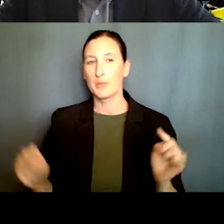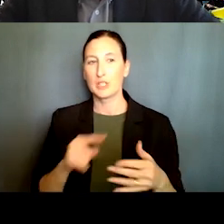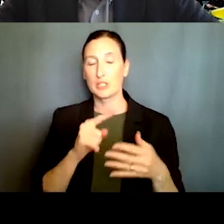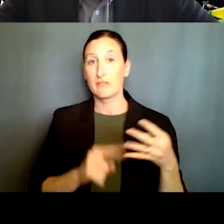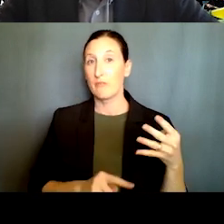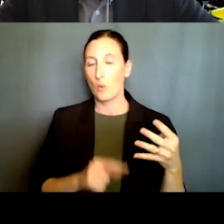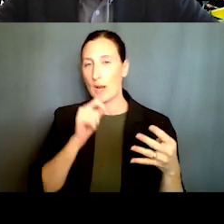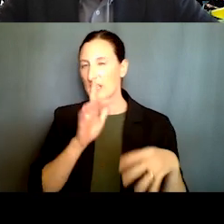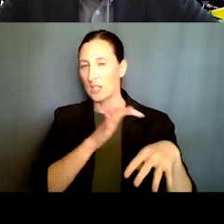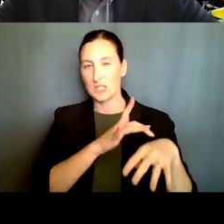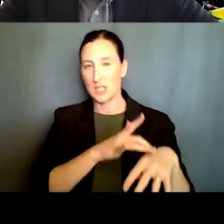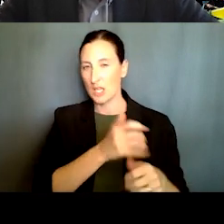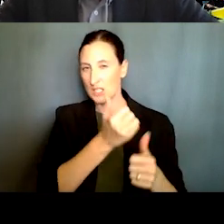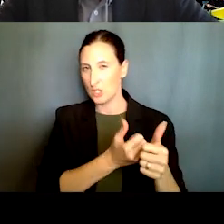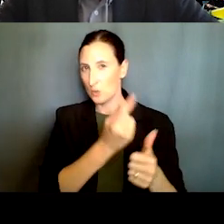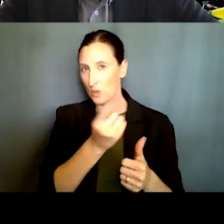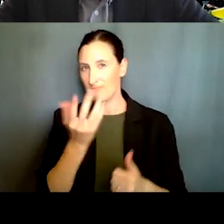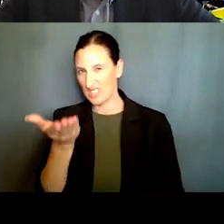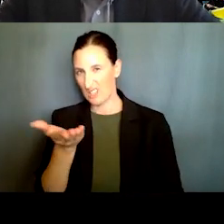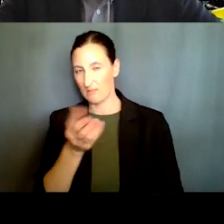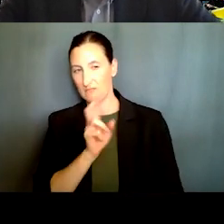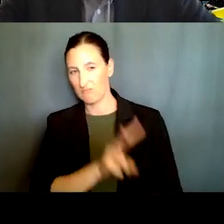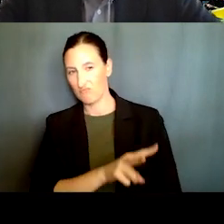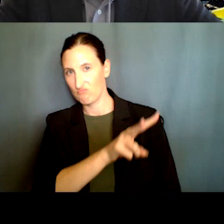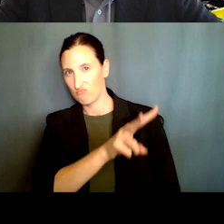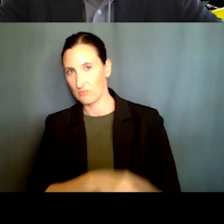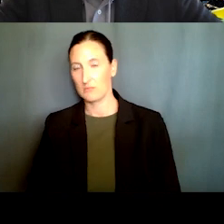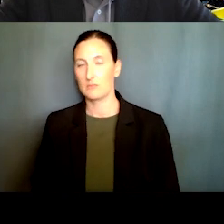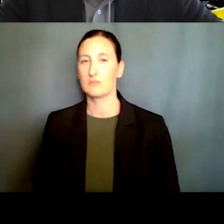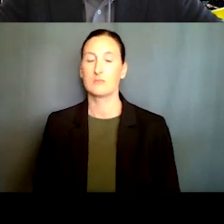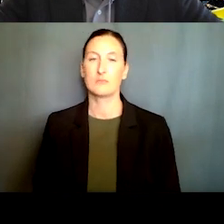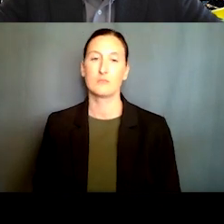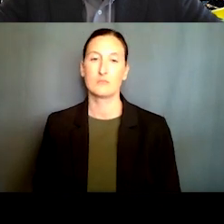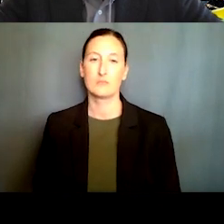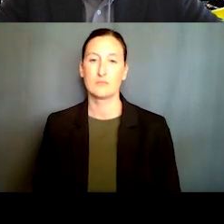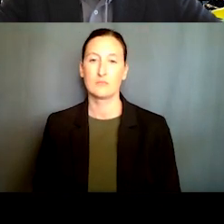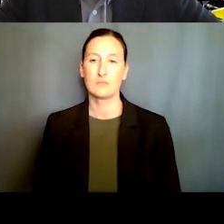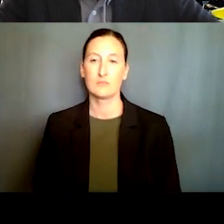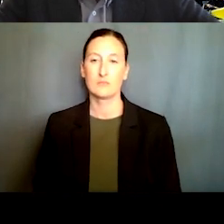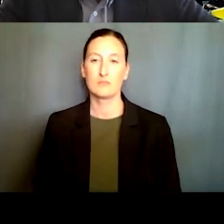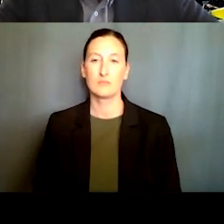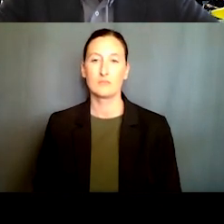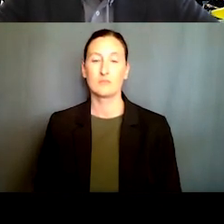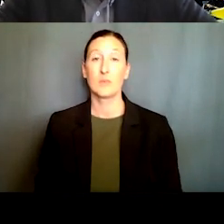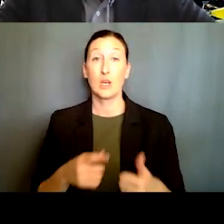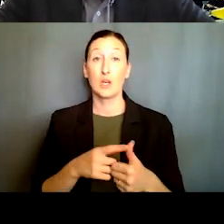I won't go through each one. You can read the slide. The point is one's in Berkeley, one's in Boulder,